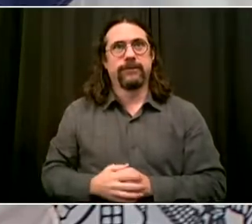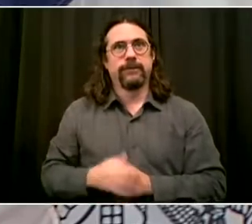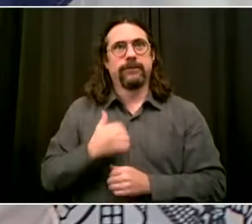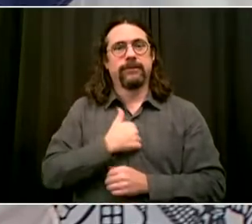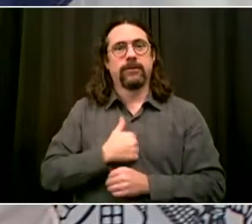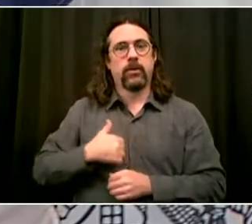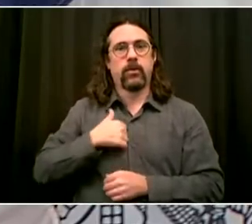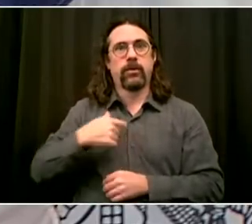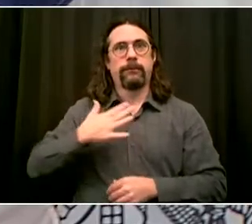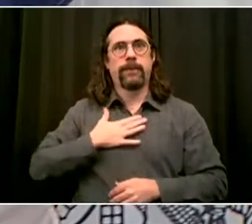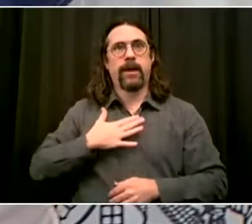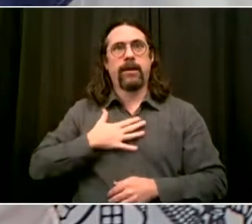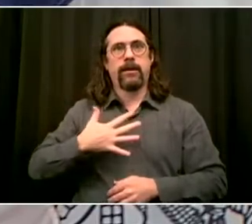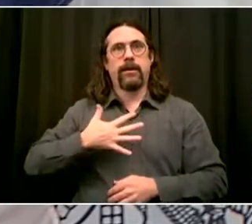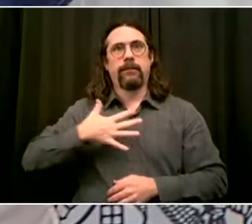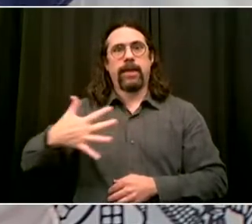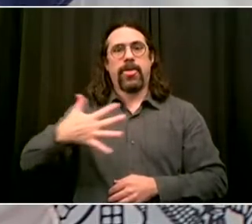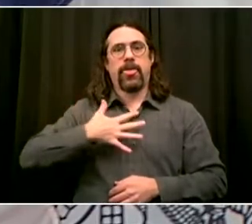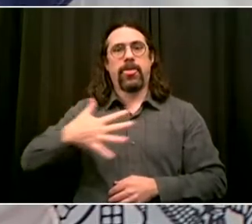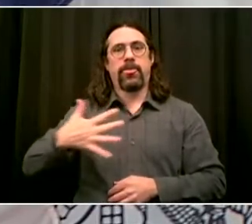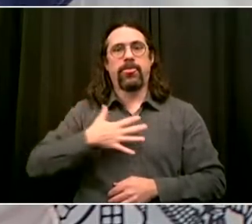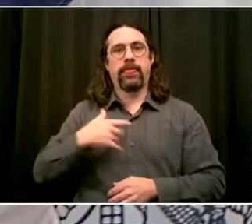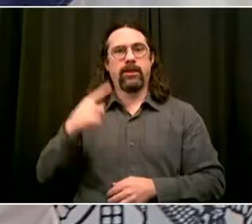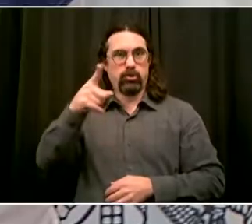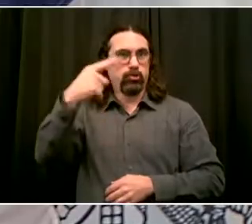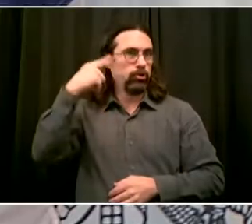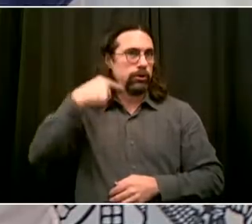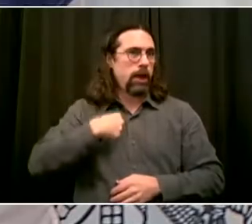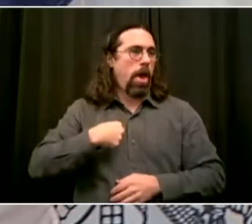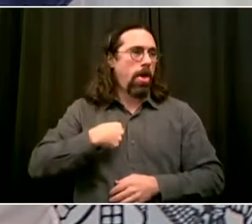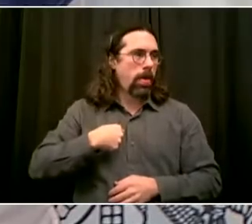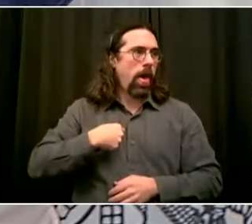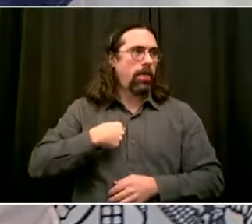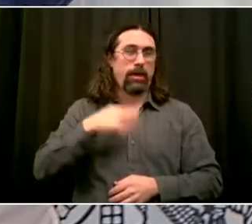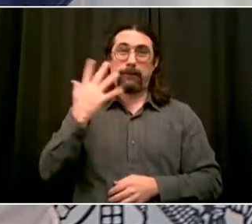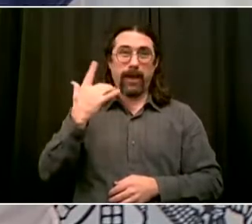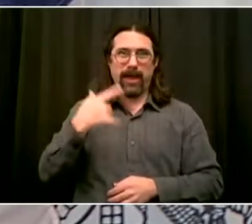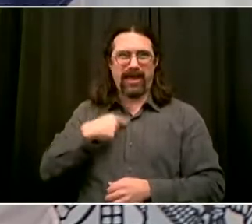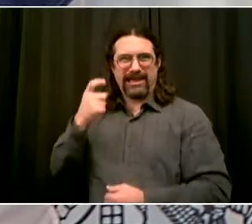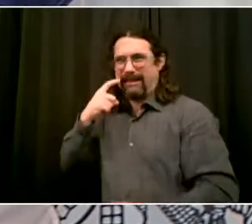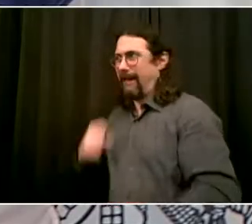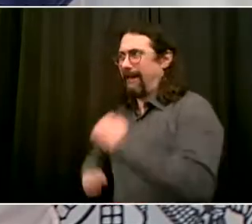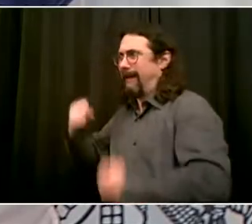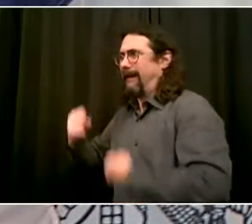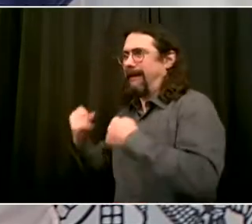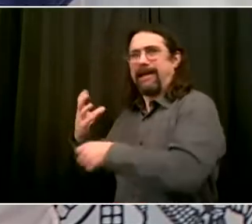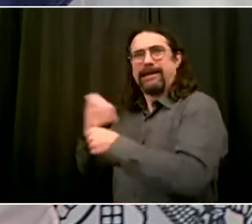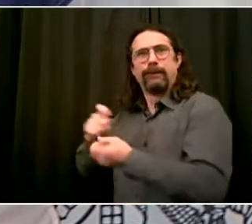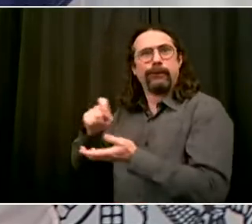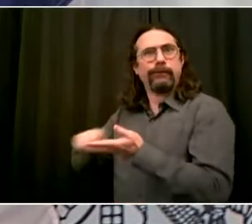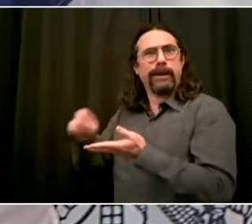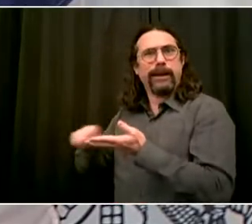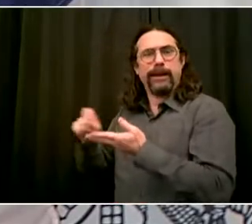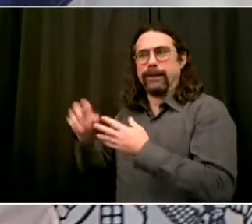II 'MSOSORRY I I'M O OTU O OFBRT I RAN TO GET ANOTHER P PN.E THAT'S OKAY. THAT IS FULLY